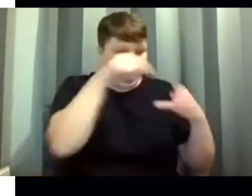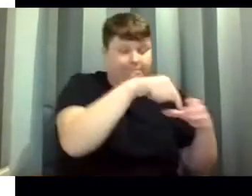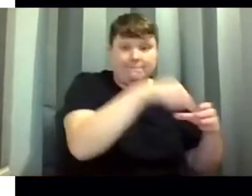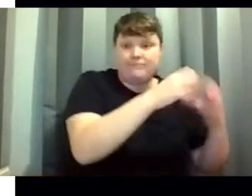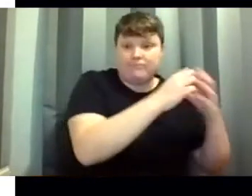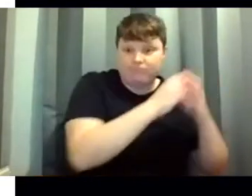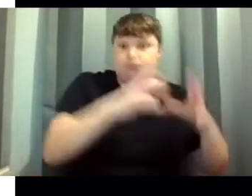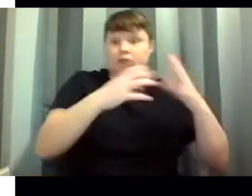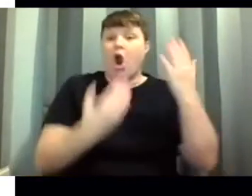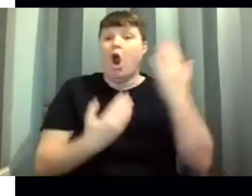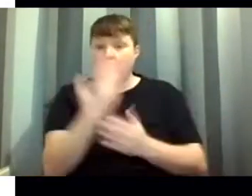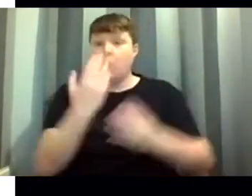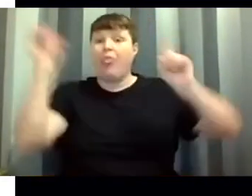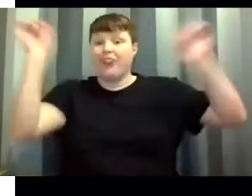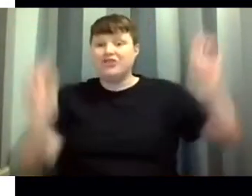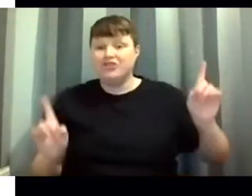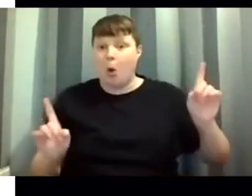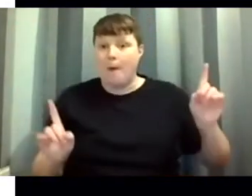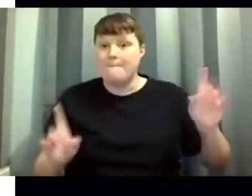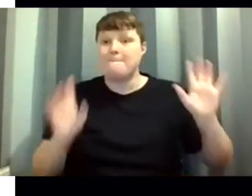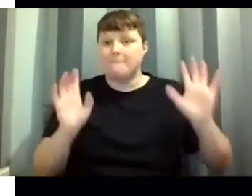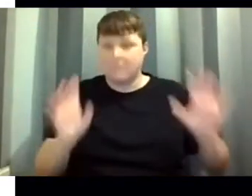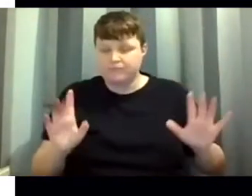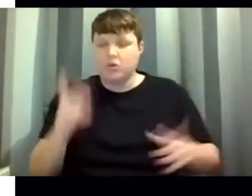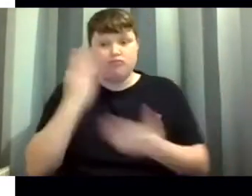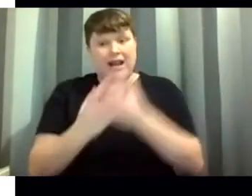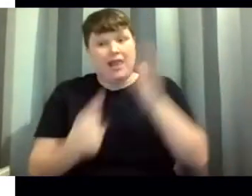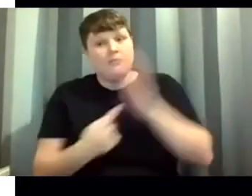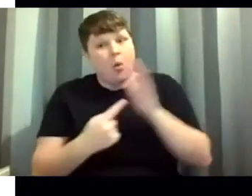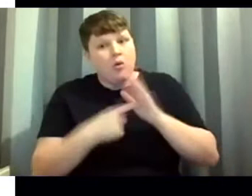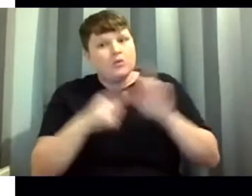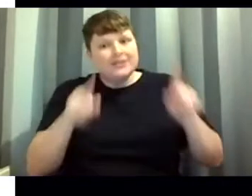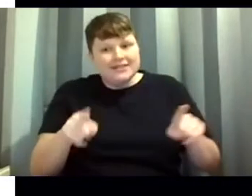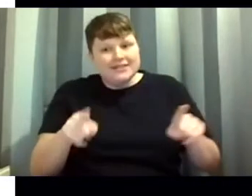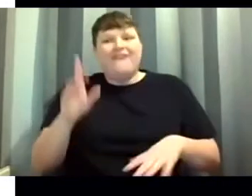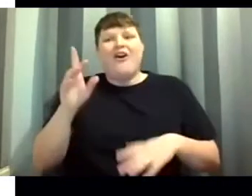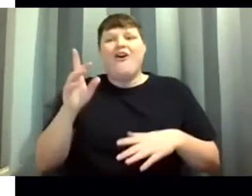Now, this is a really important process in the real world for storm evolution and propagation. It's